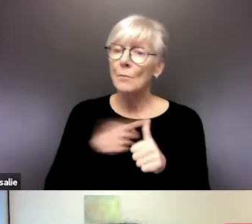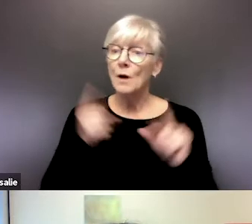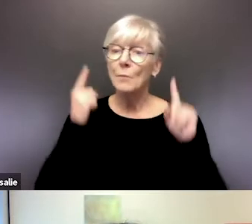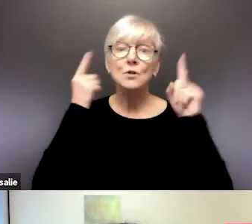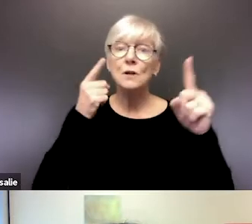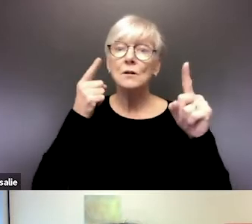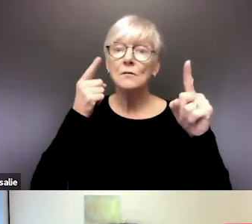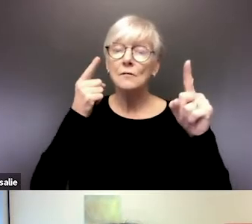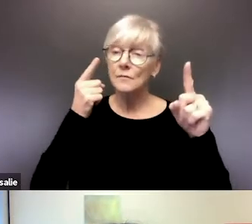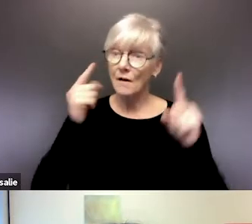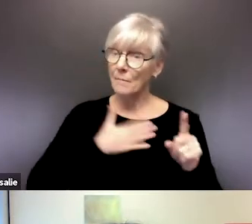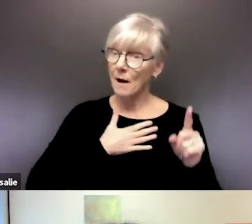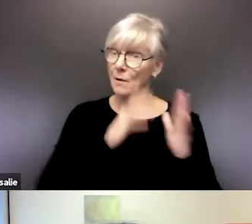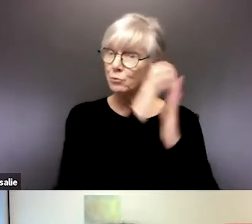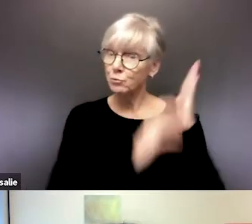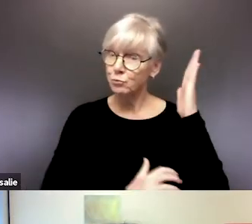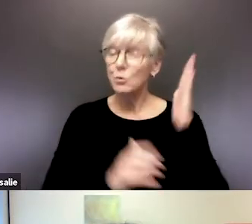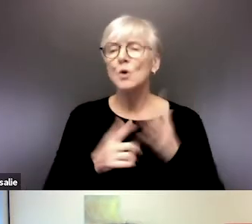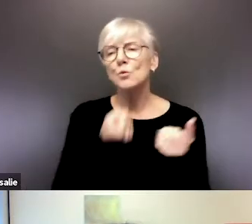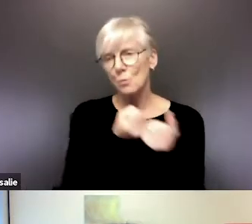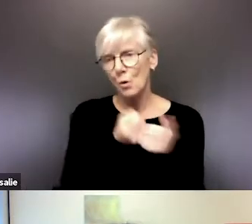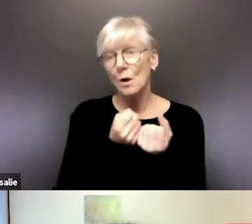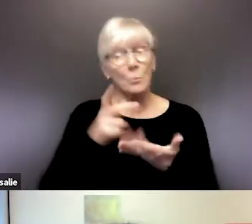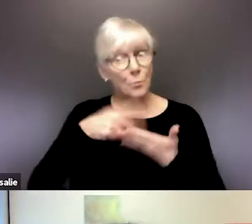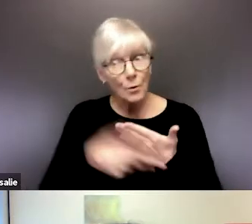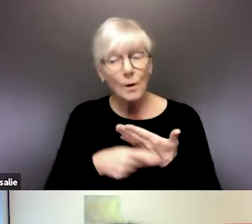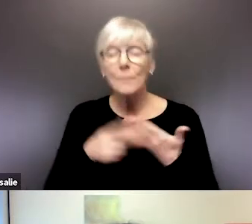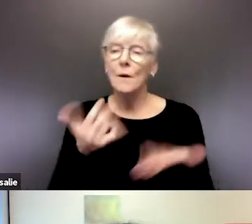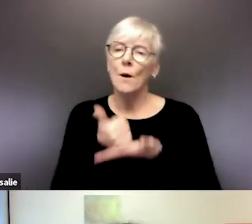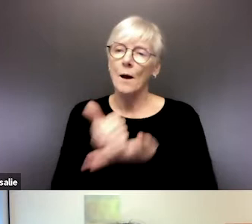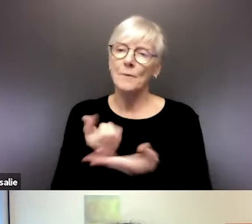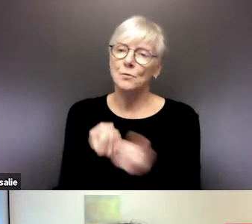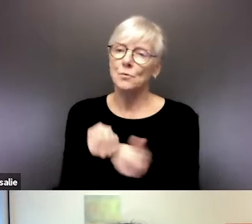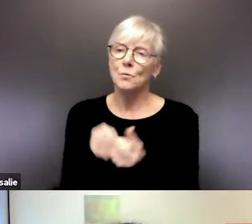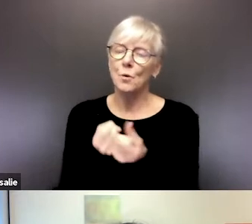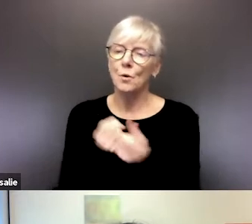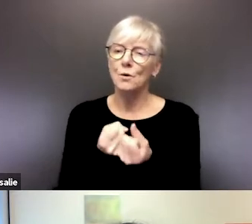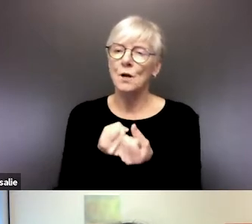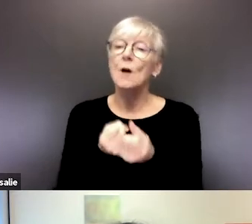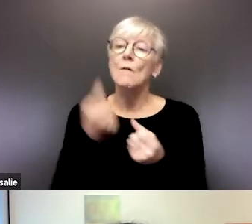is to design and support a program that will allow us to intervene directly on work related problems,